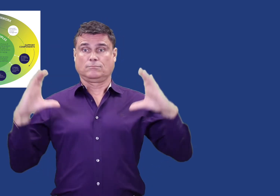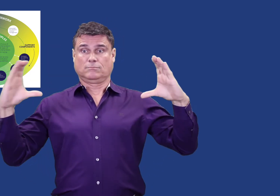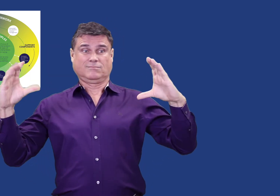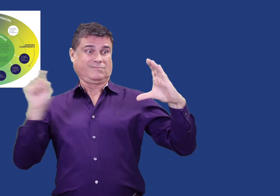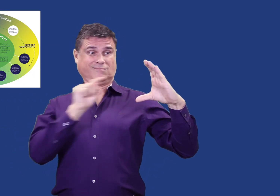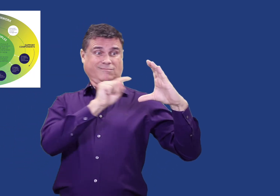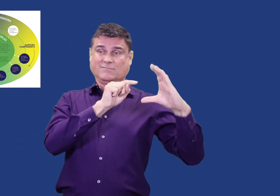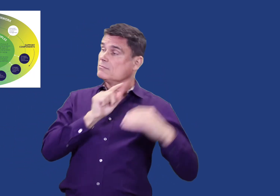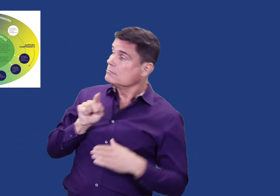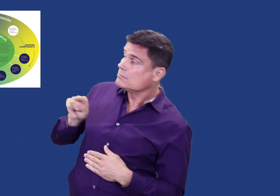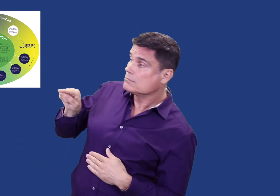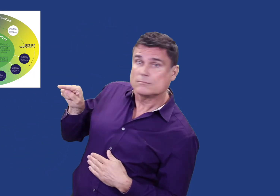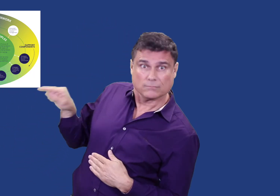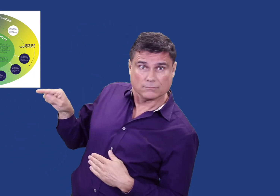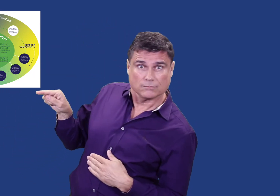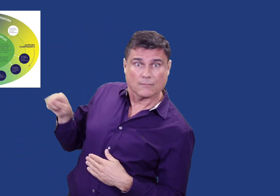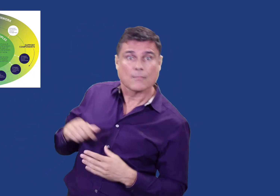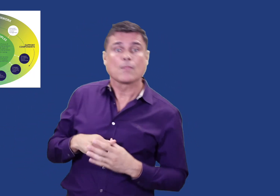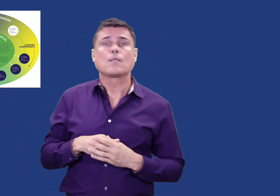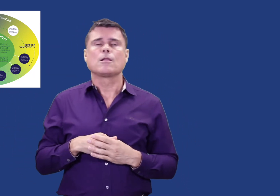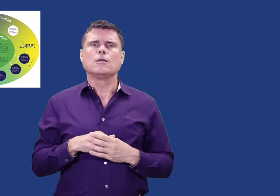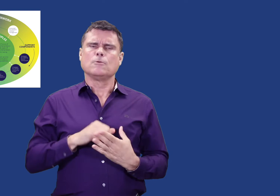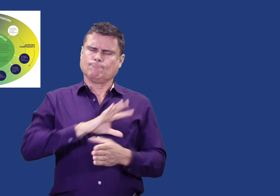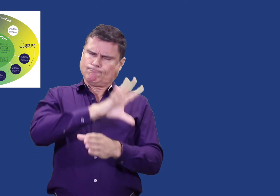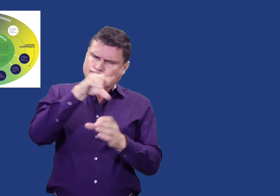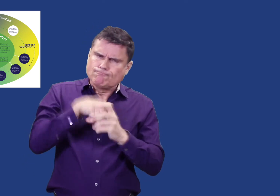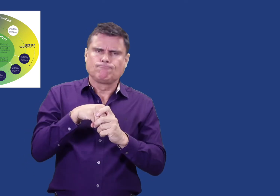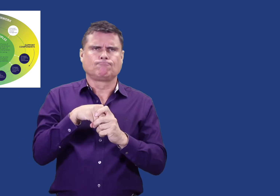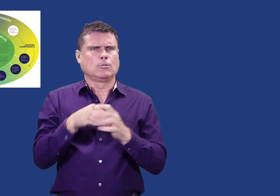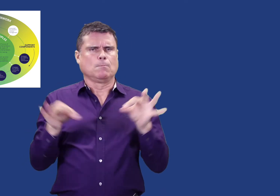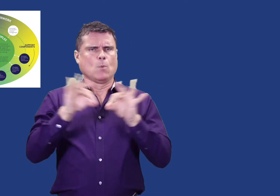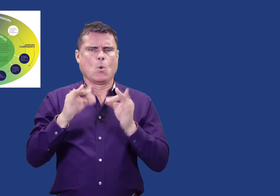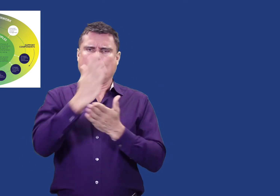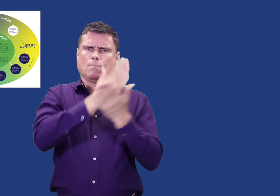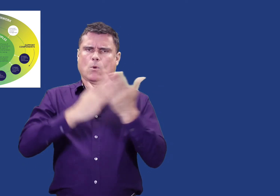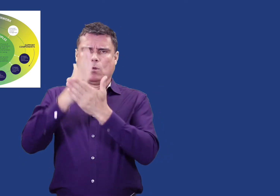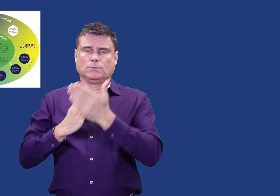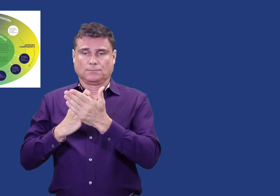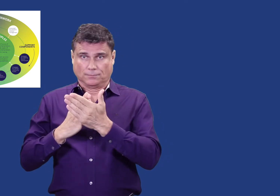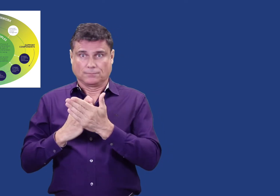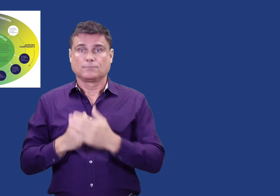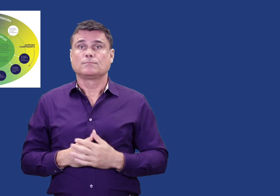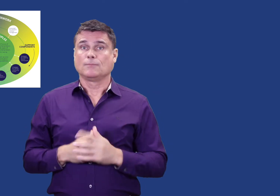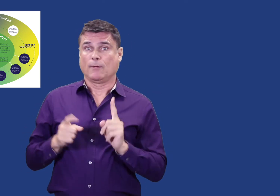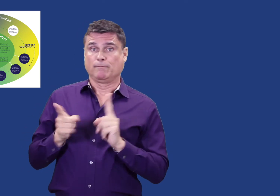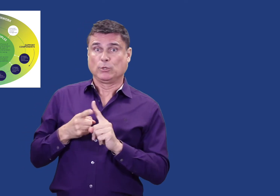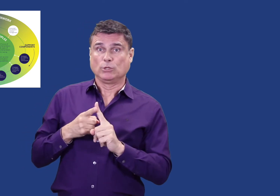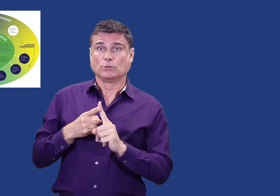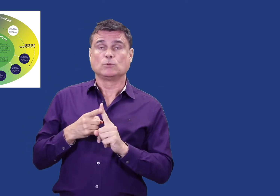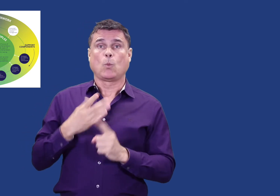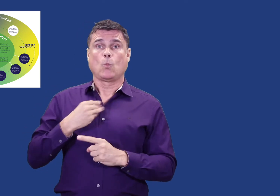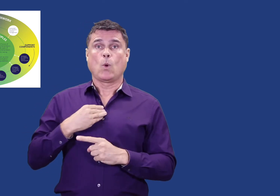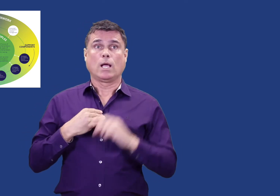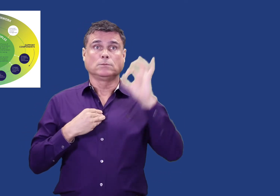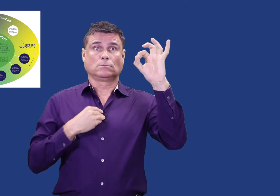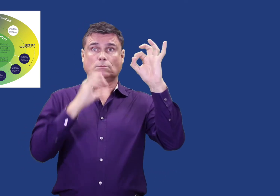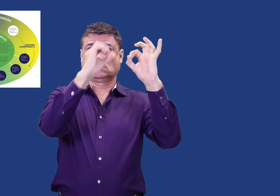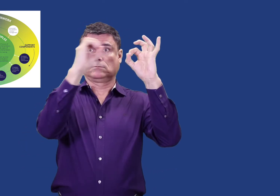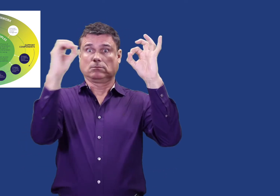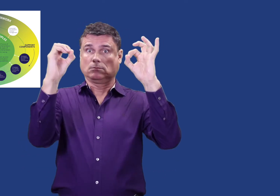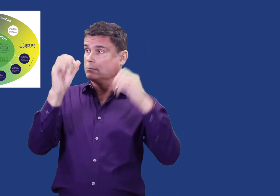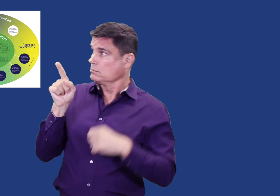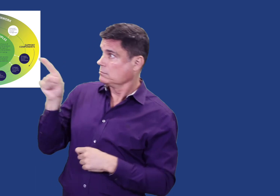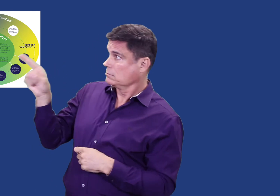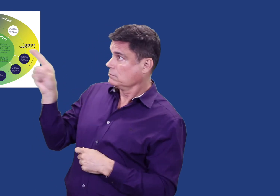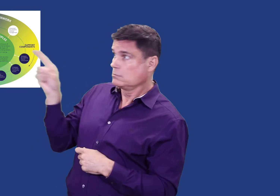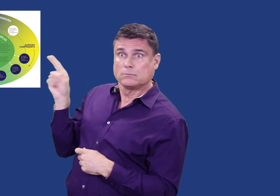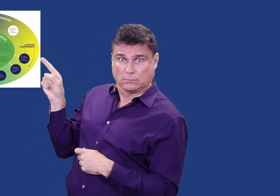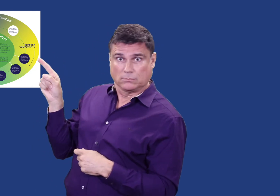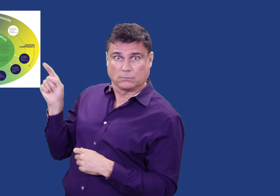ON THE LEFT SIDE, SHOWS THE CORE COMPONENTS WHICH ARE IN WHITE BUBBLES.